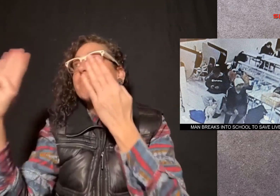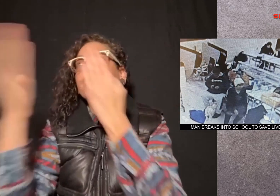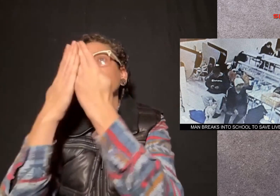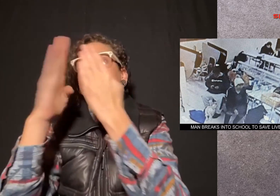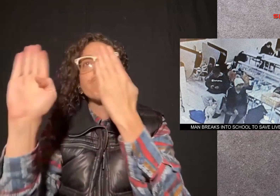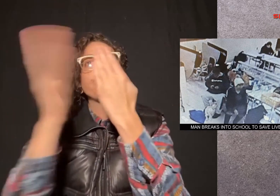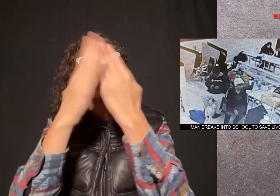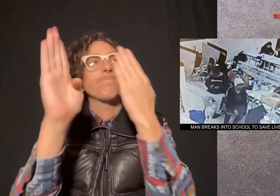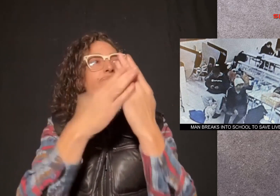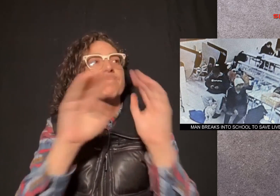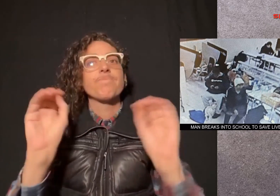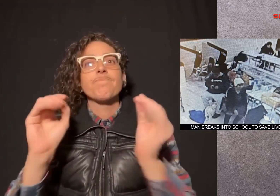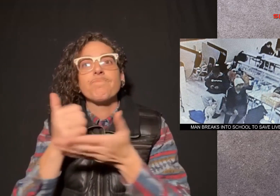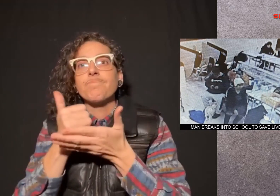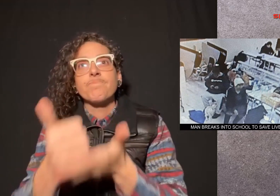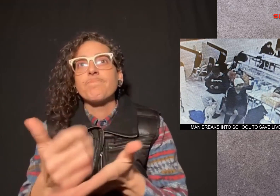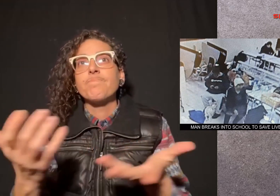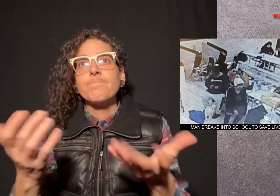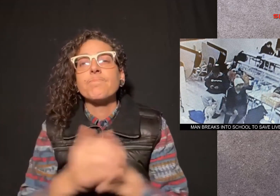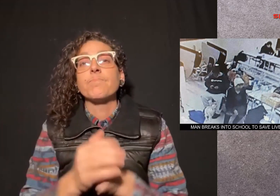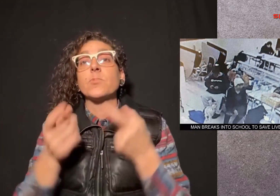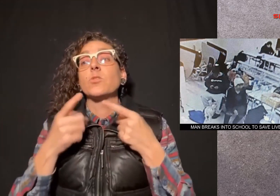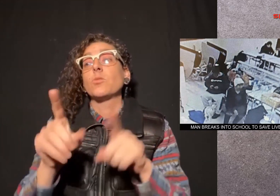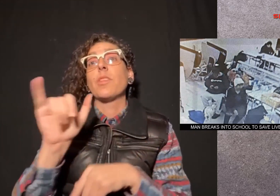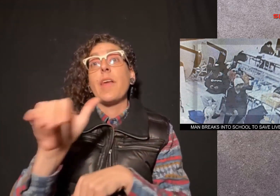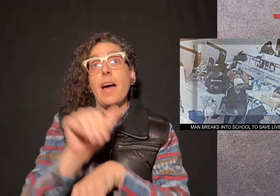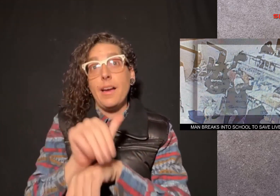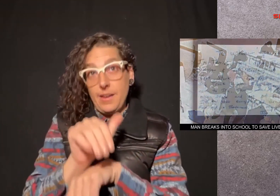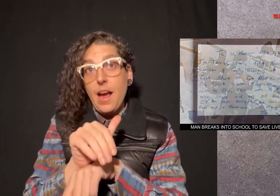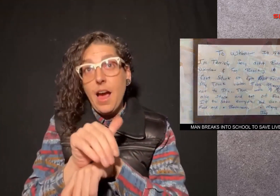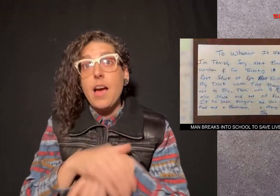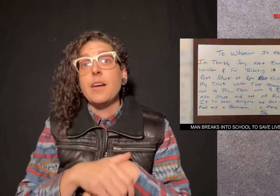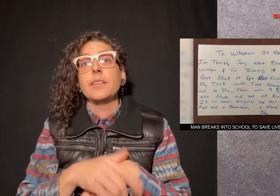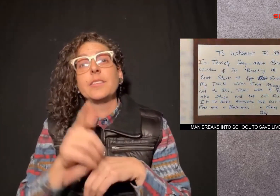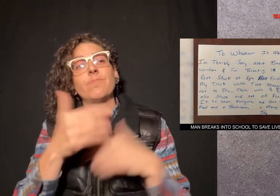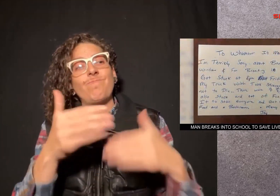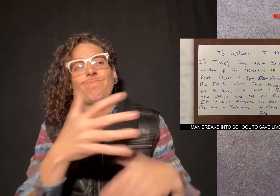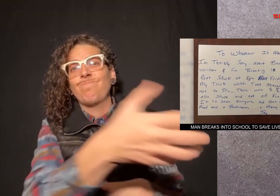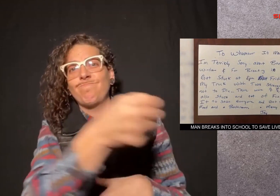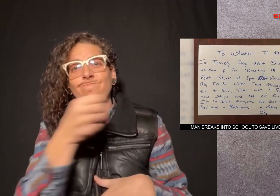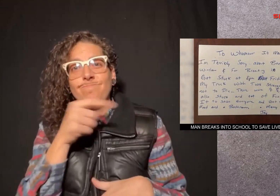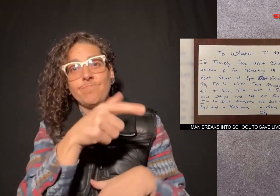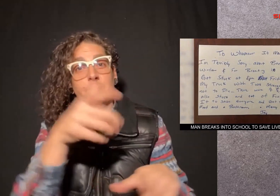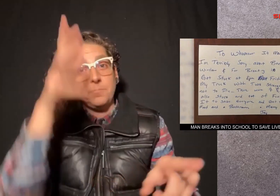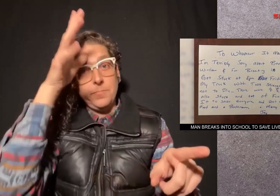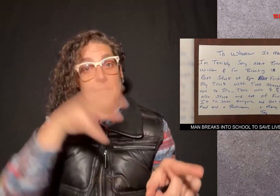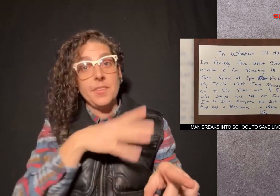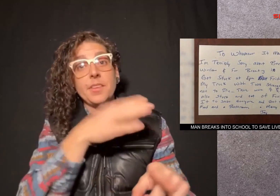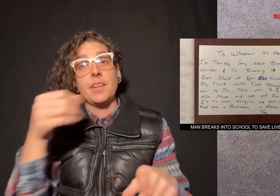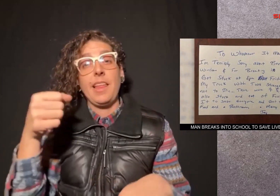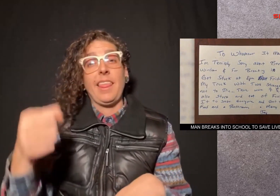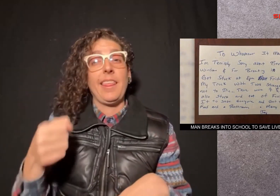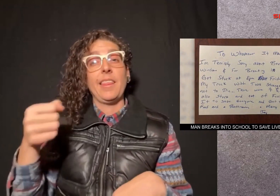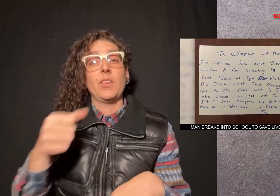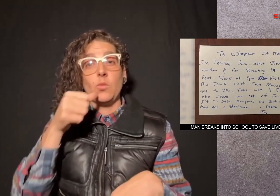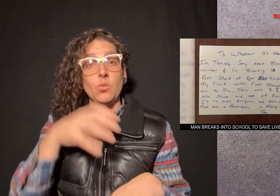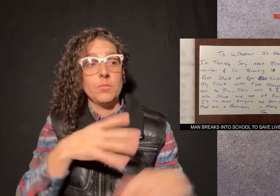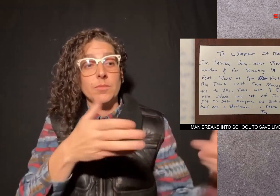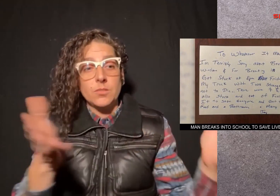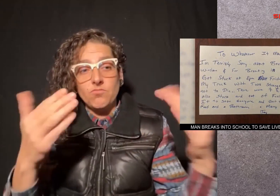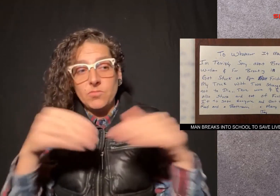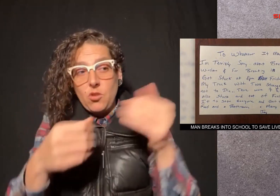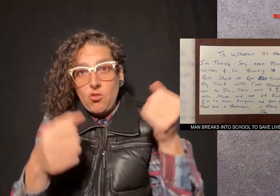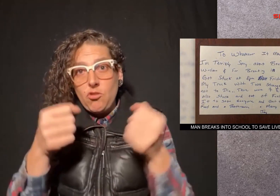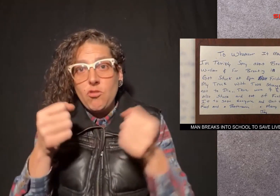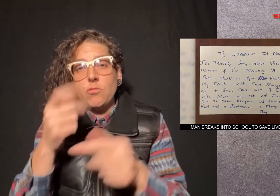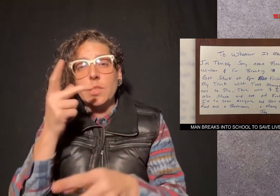turned away during the night he took a man and an elderly woman into his car to help